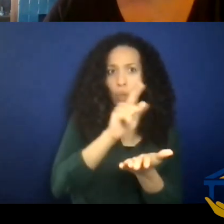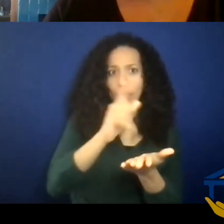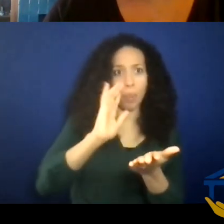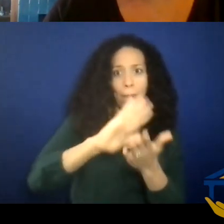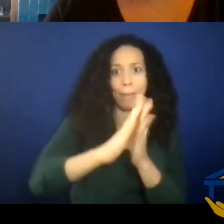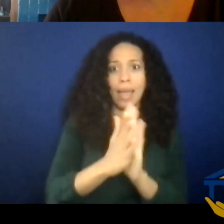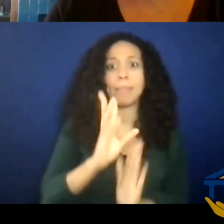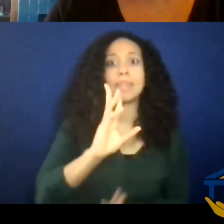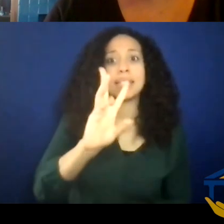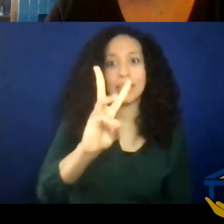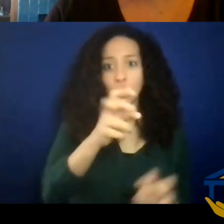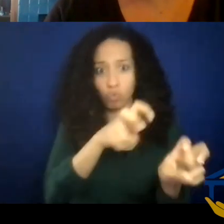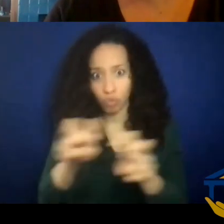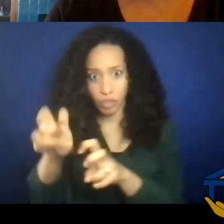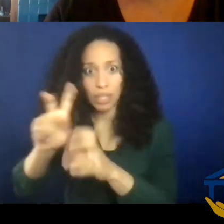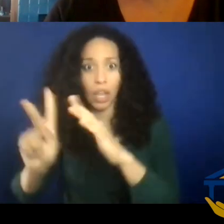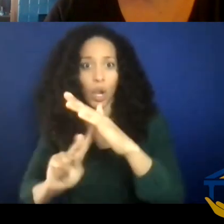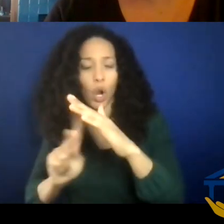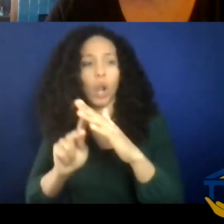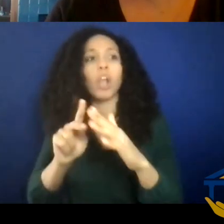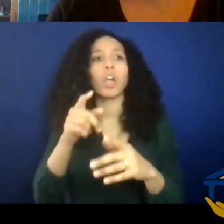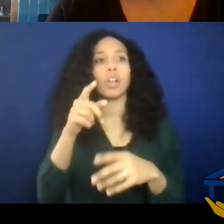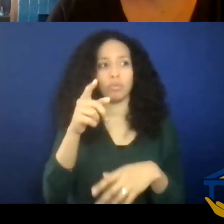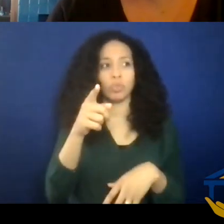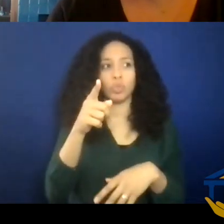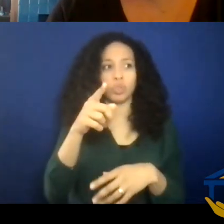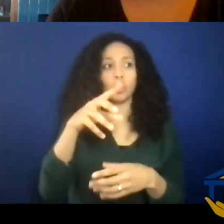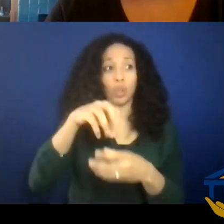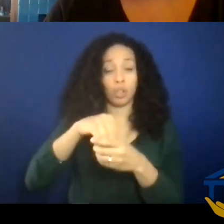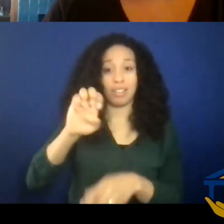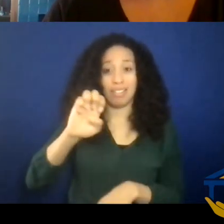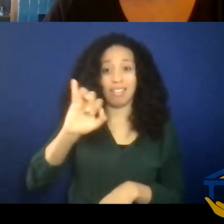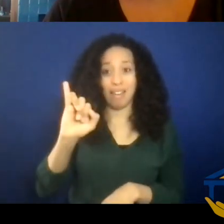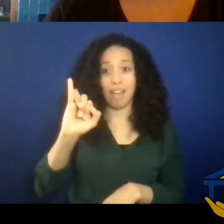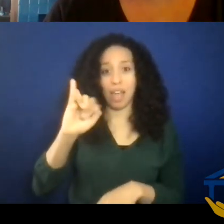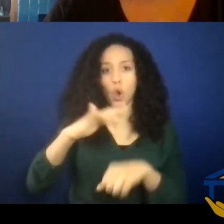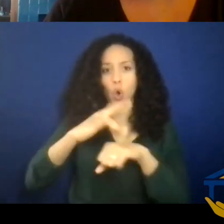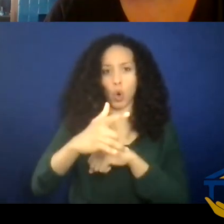if your child is already receiving early intervention services, will send you a letter